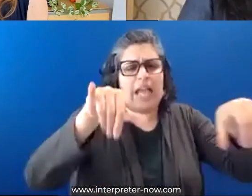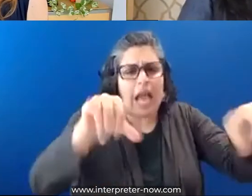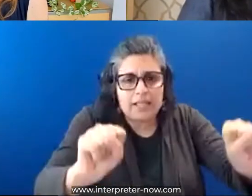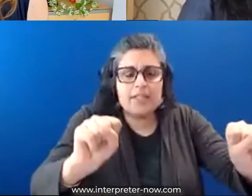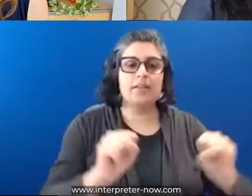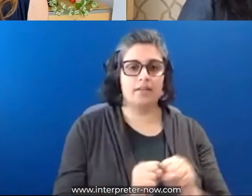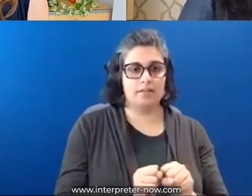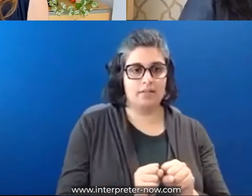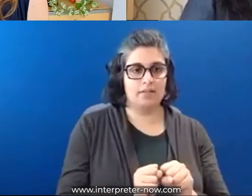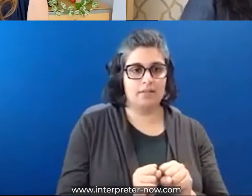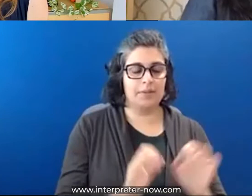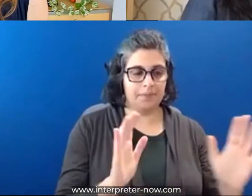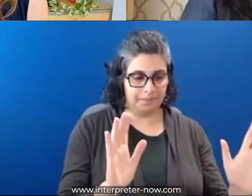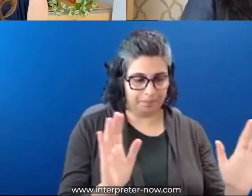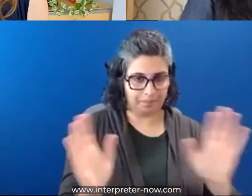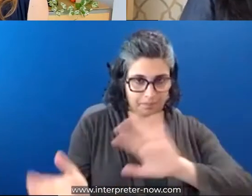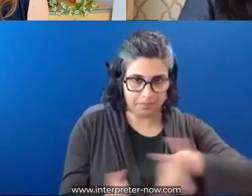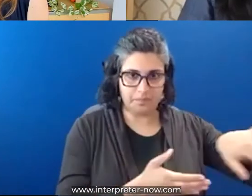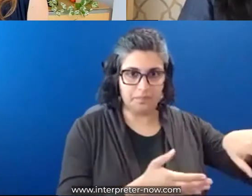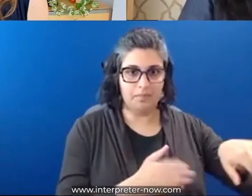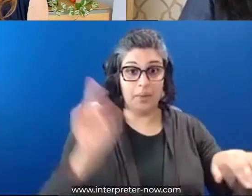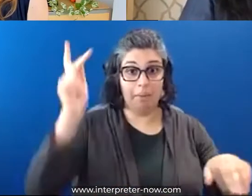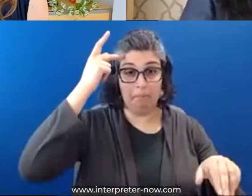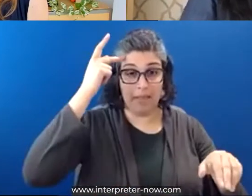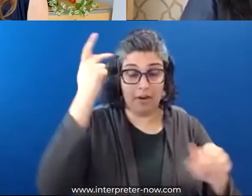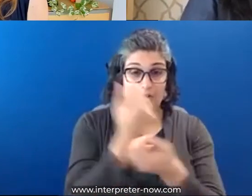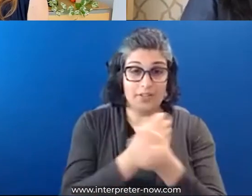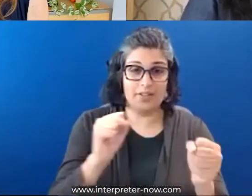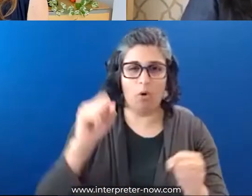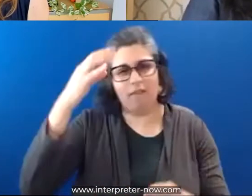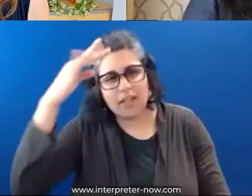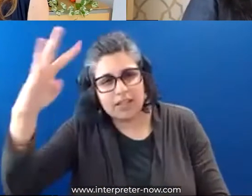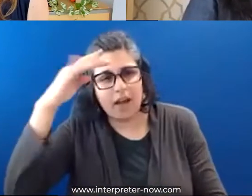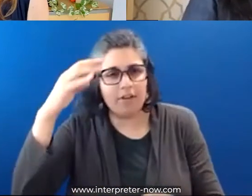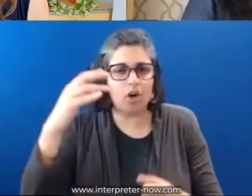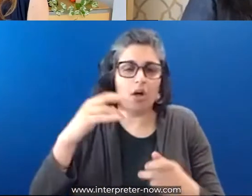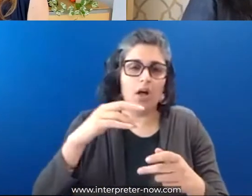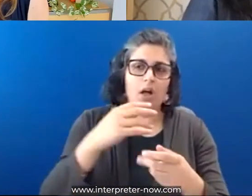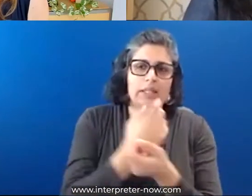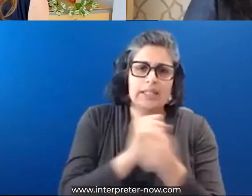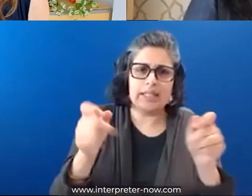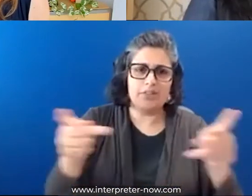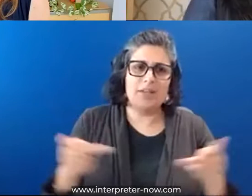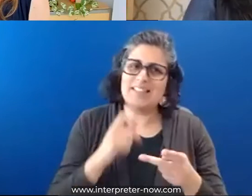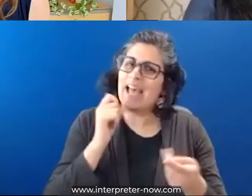Safe Space politically or philosophically, I don't agree with that.